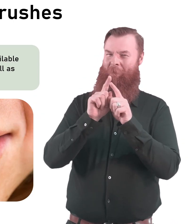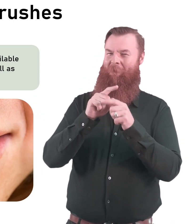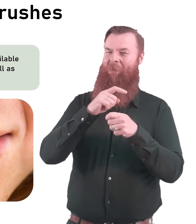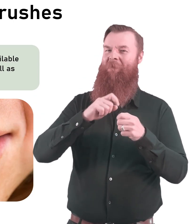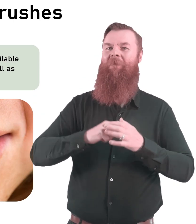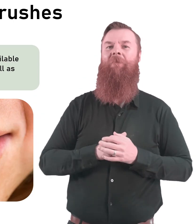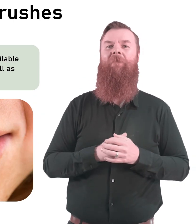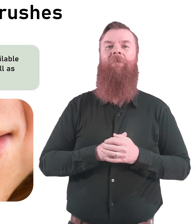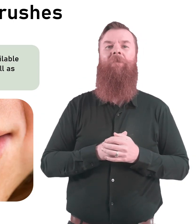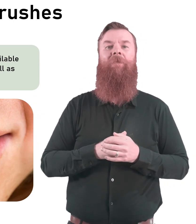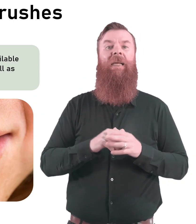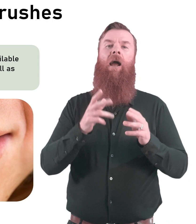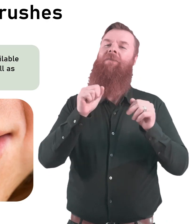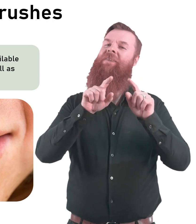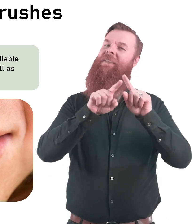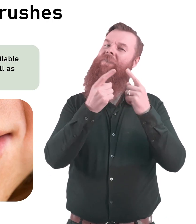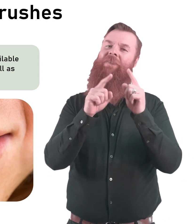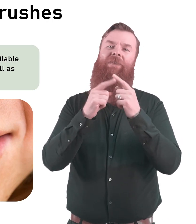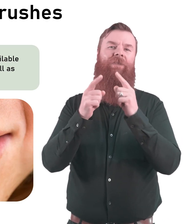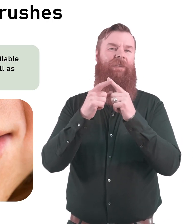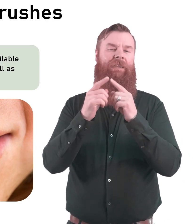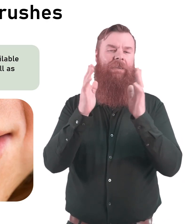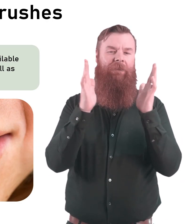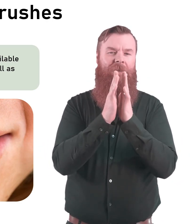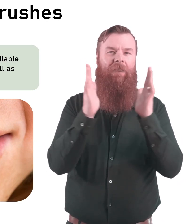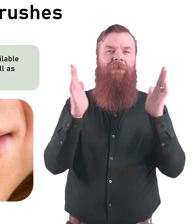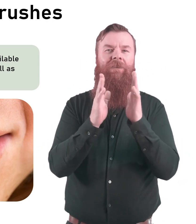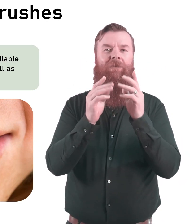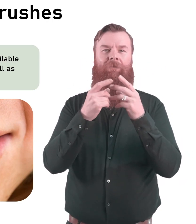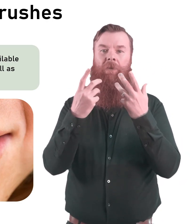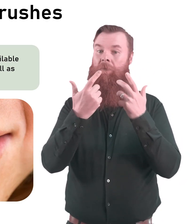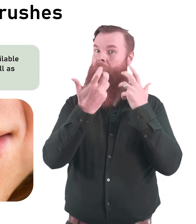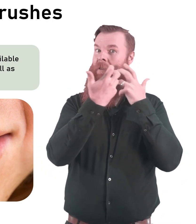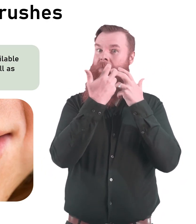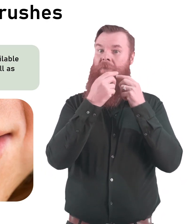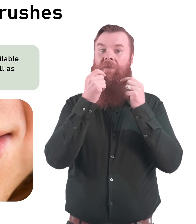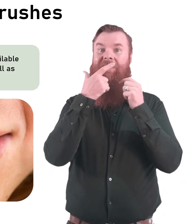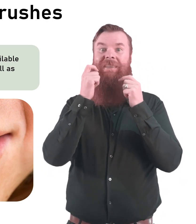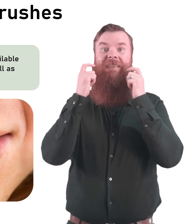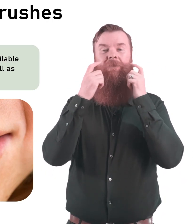Different sizes are available to fit different-sized gaps between teeth.